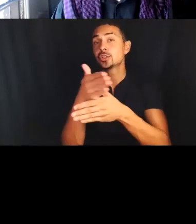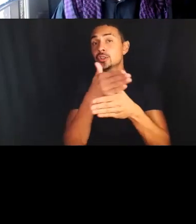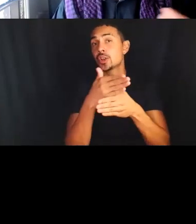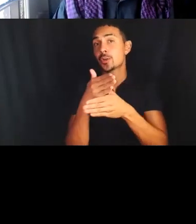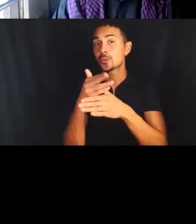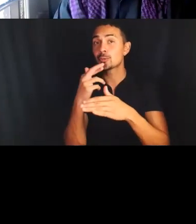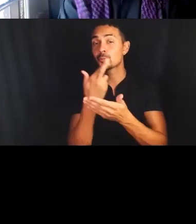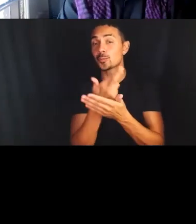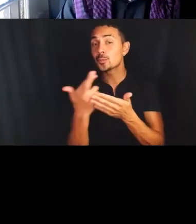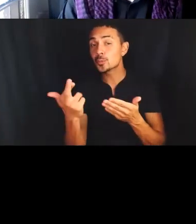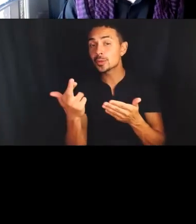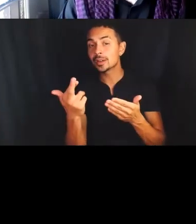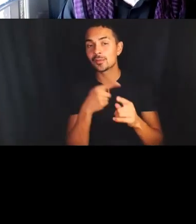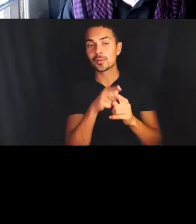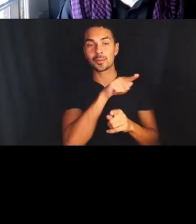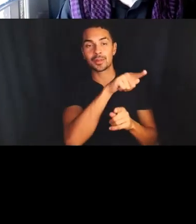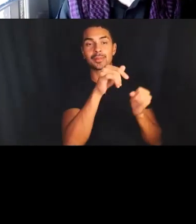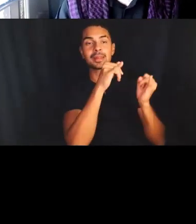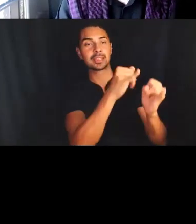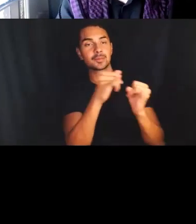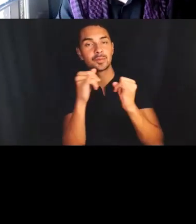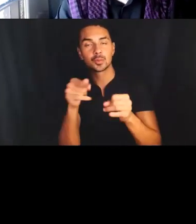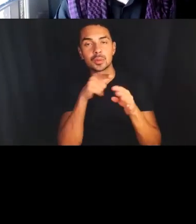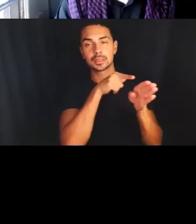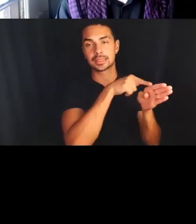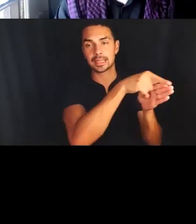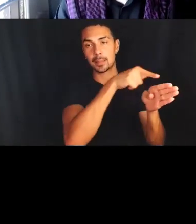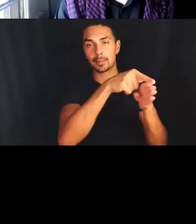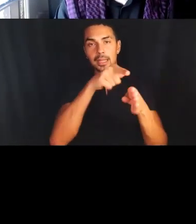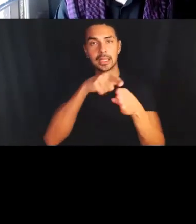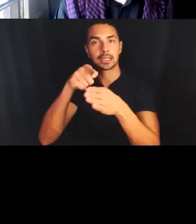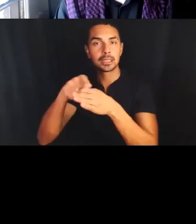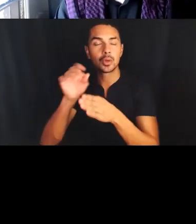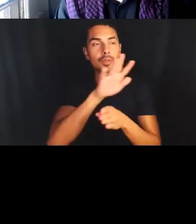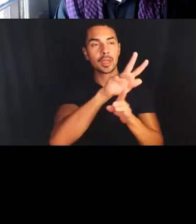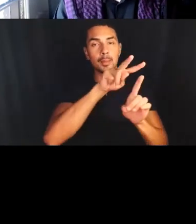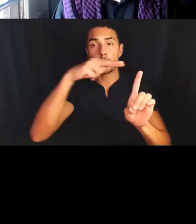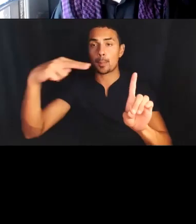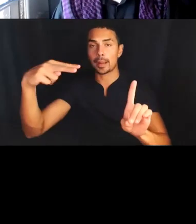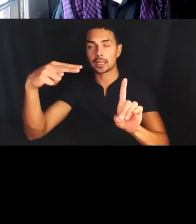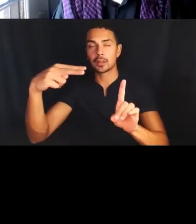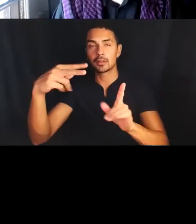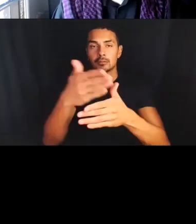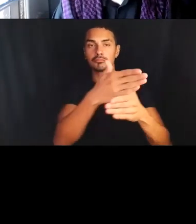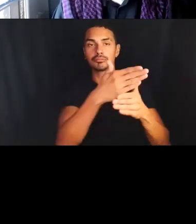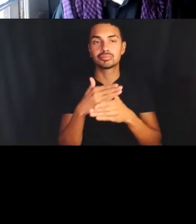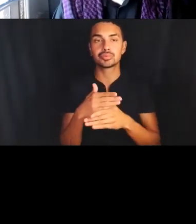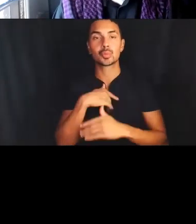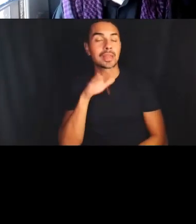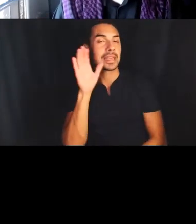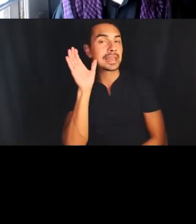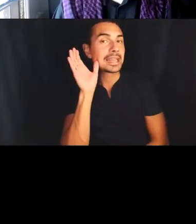from their individual disciplines or their individual perspectives. We're getting to hear their individual perspectives,